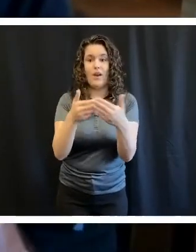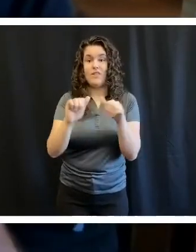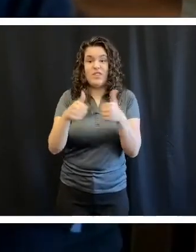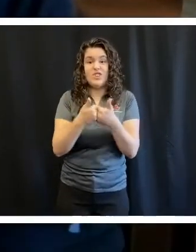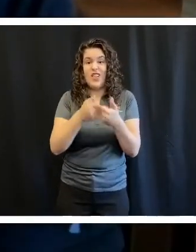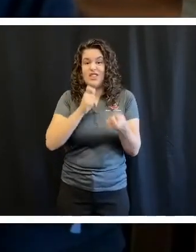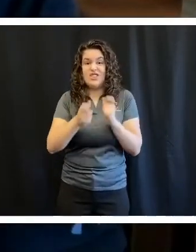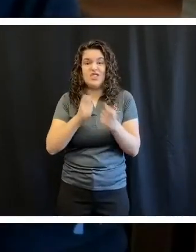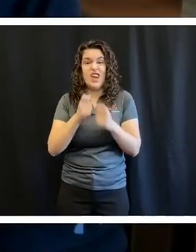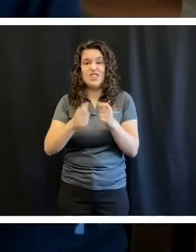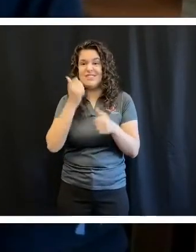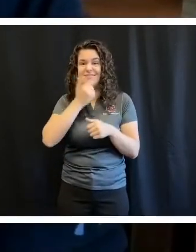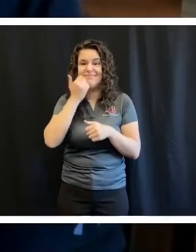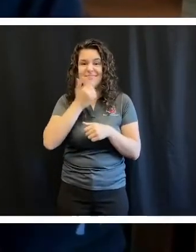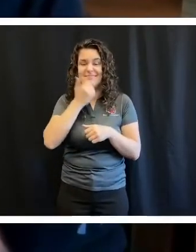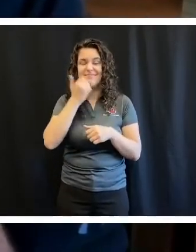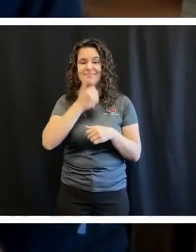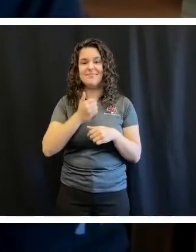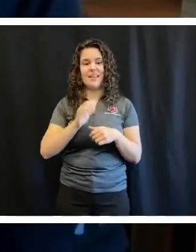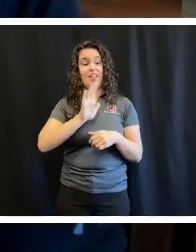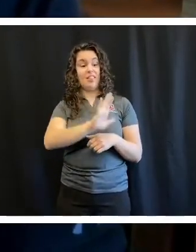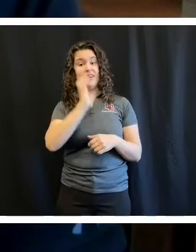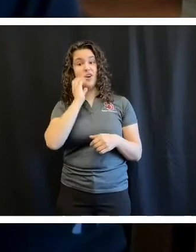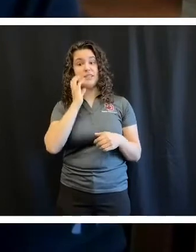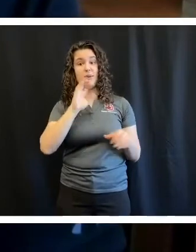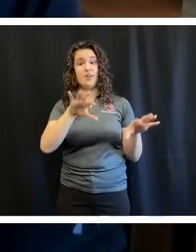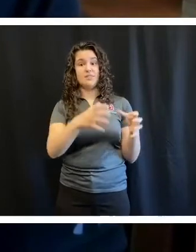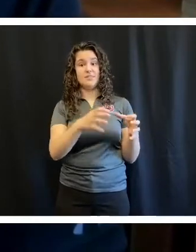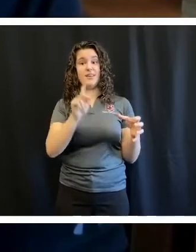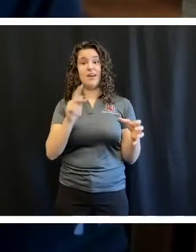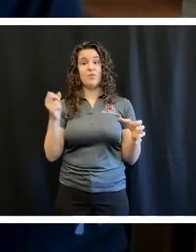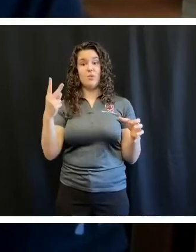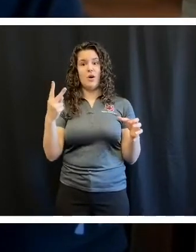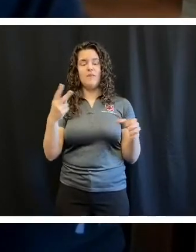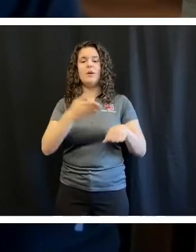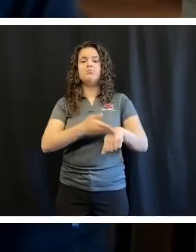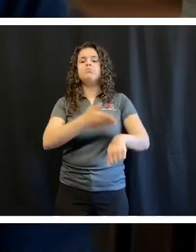And the collective experience of K12 is getting better at how to respond to this.